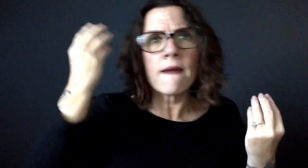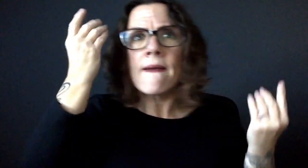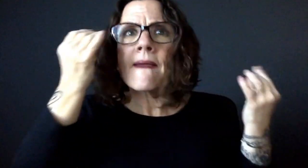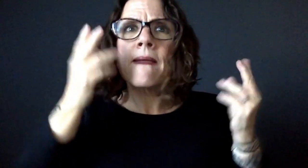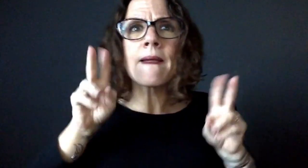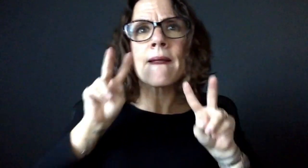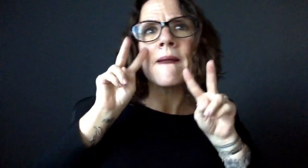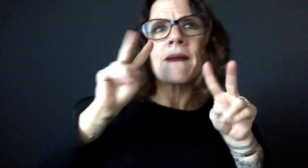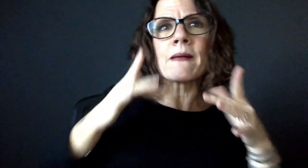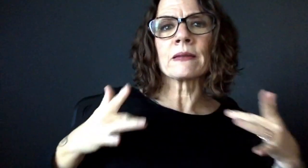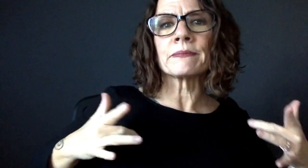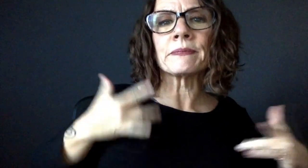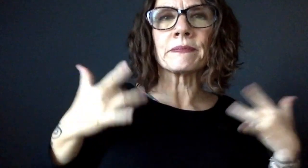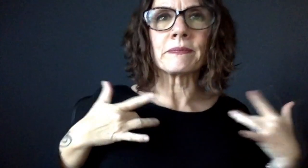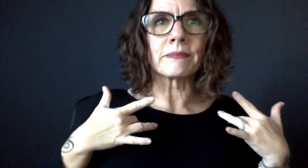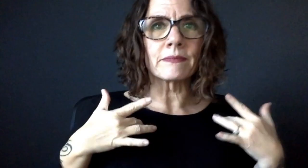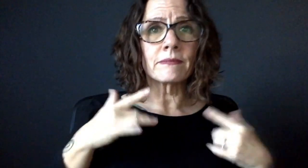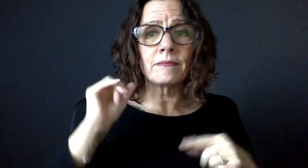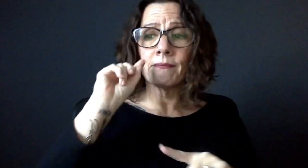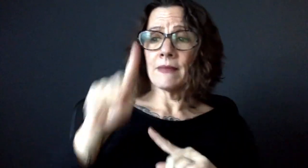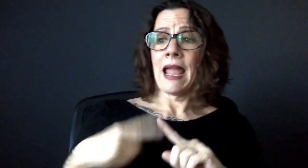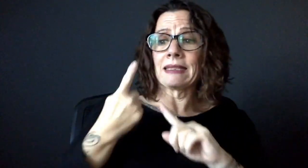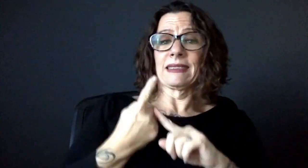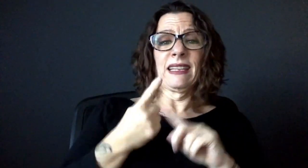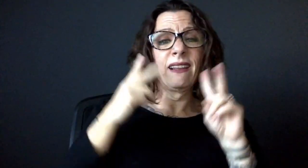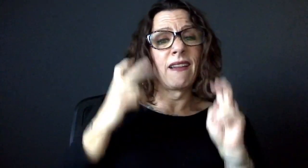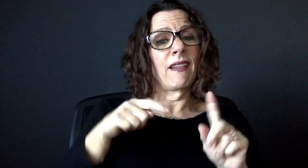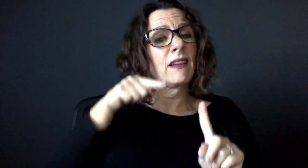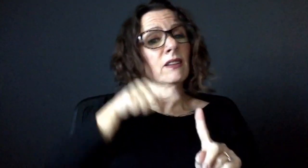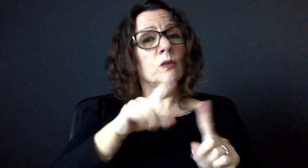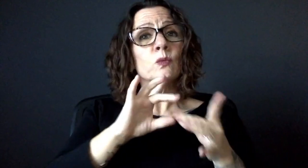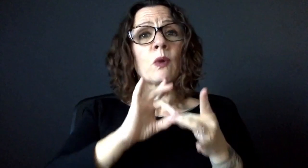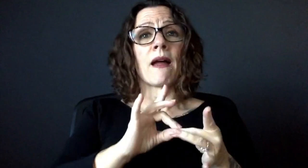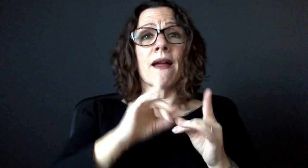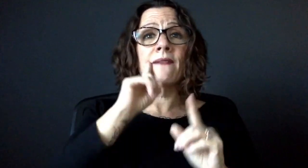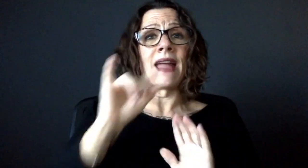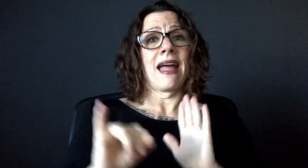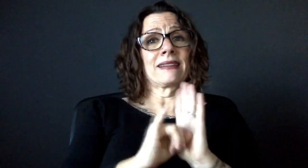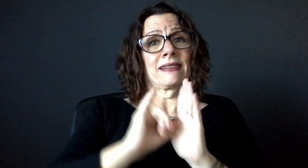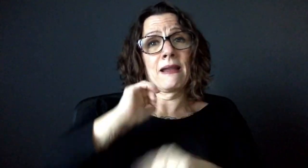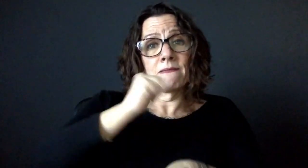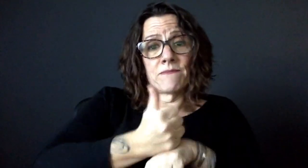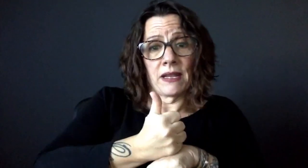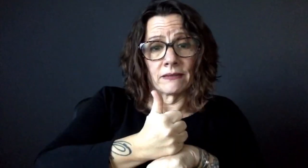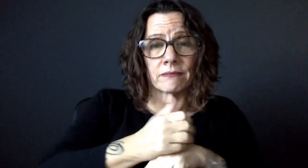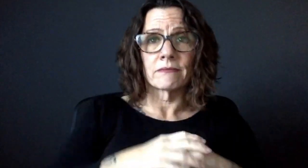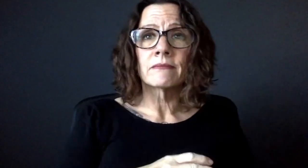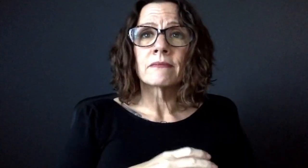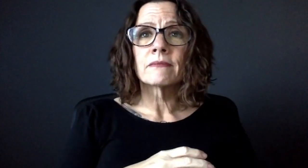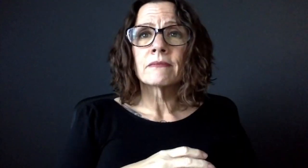“cliff-hangers”: it is single issue identity based;